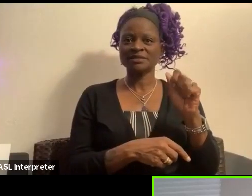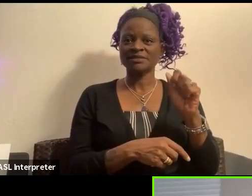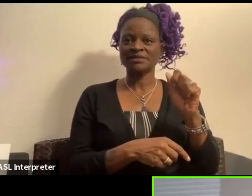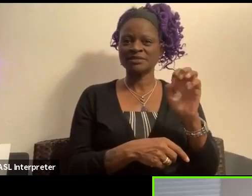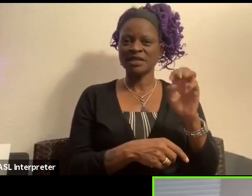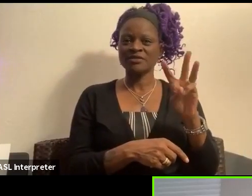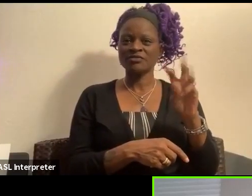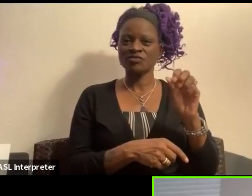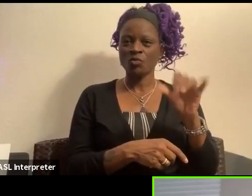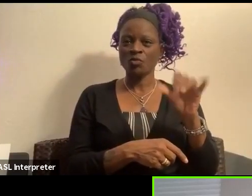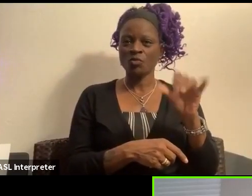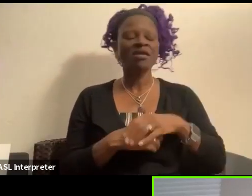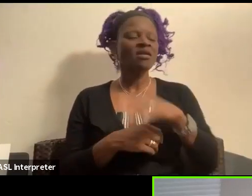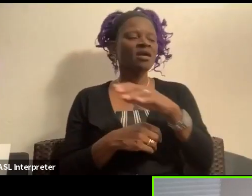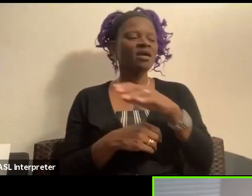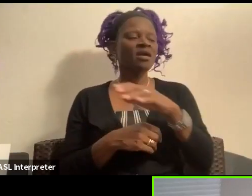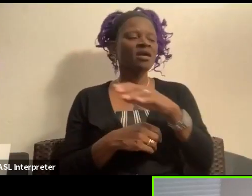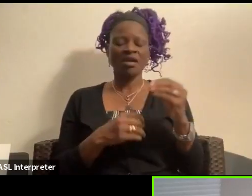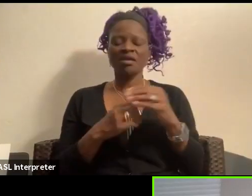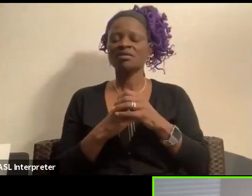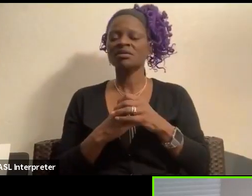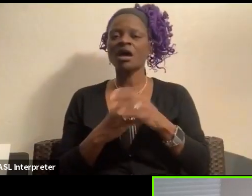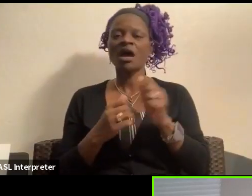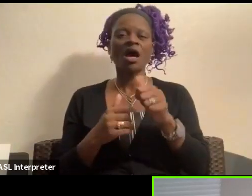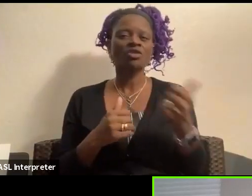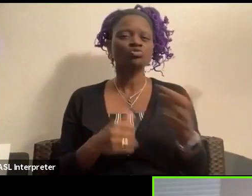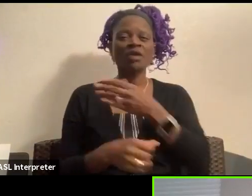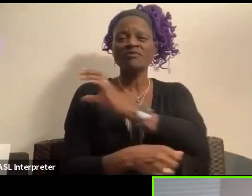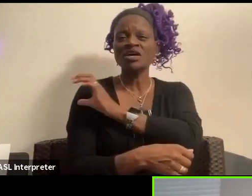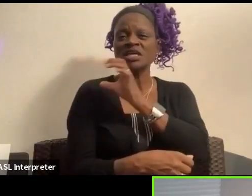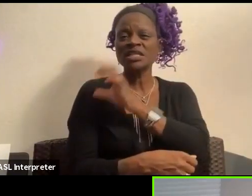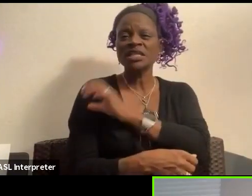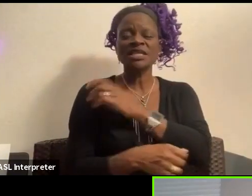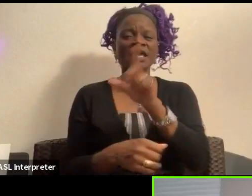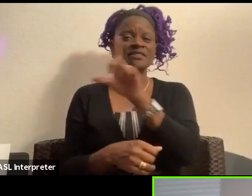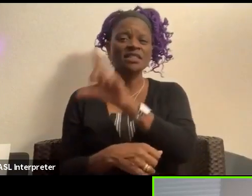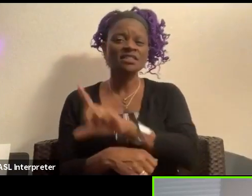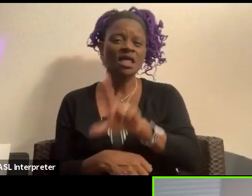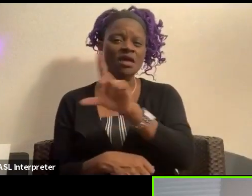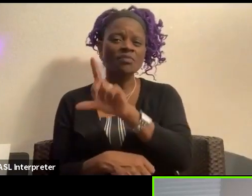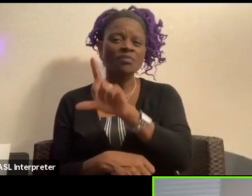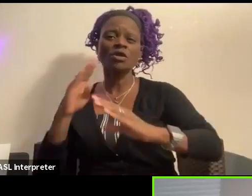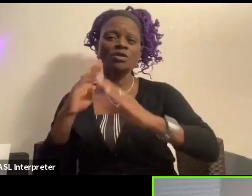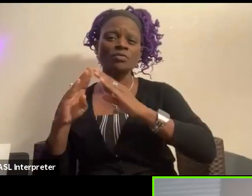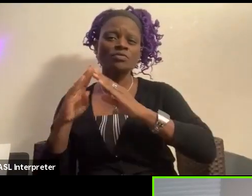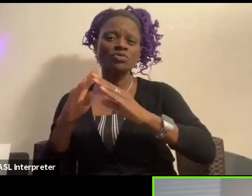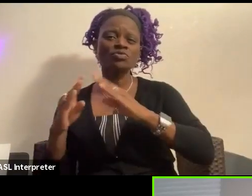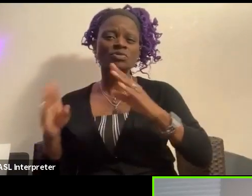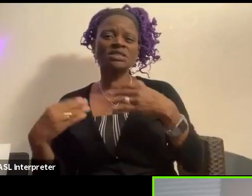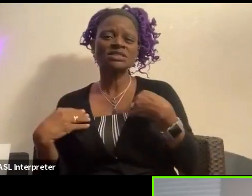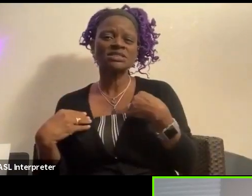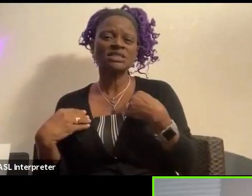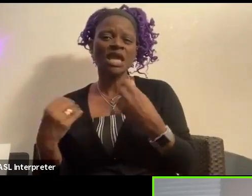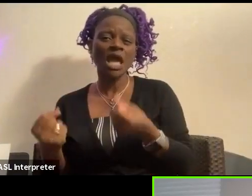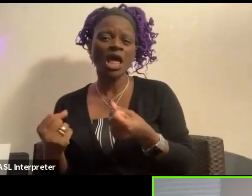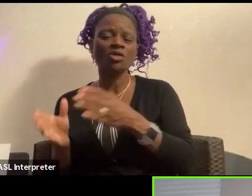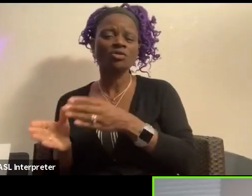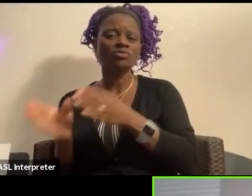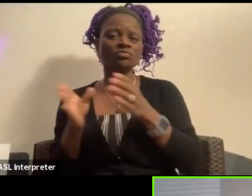the county administration building a clinic at the Roseland Library for community health promoters who work in mostly Latin communities.